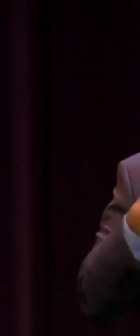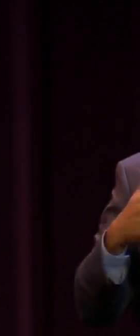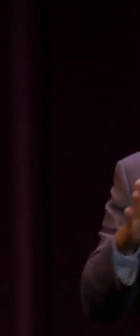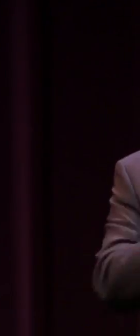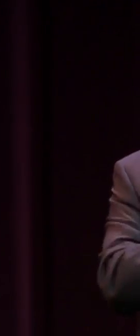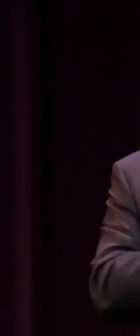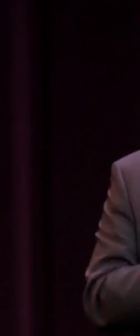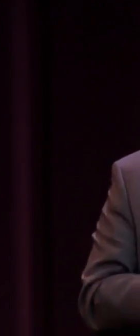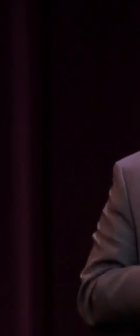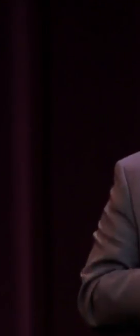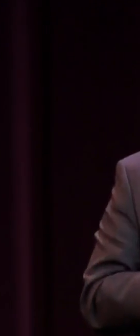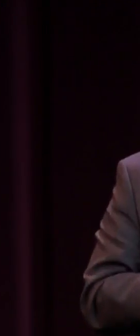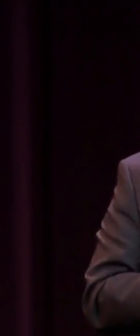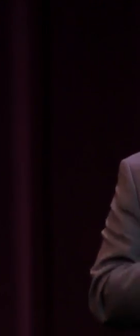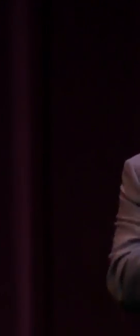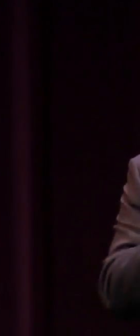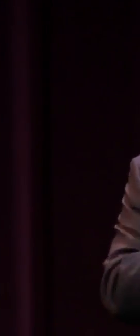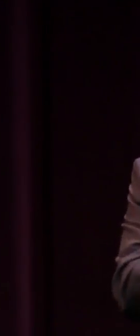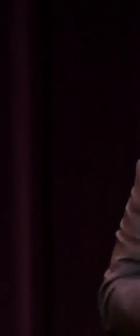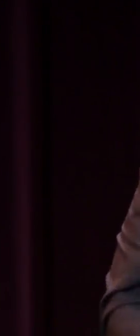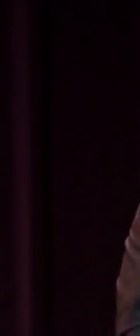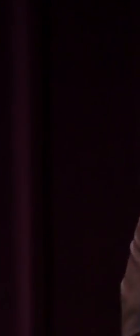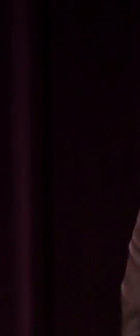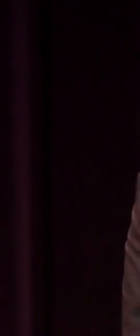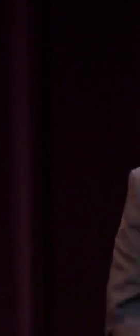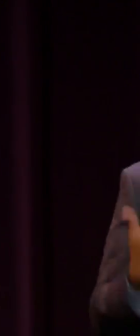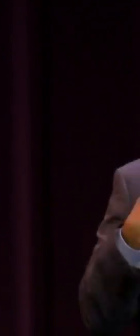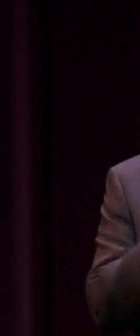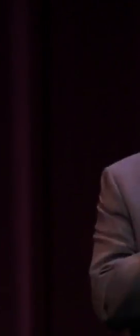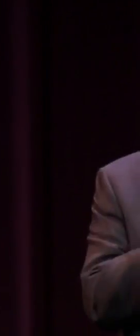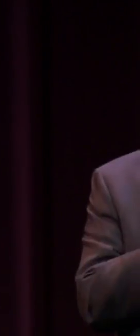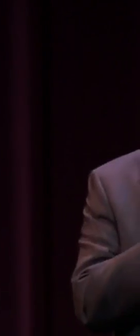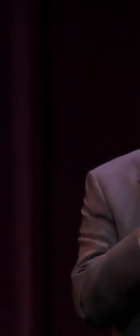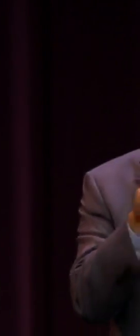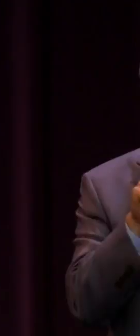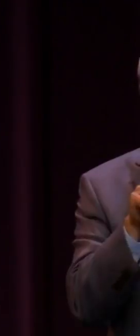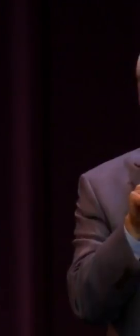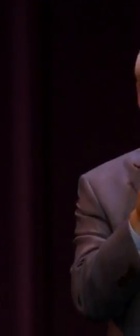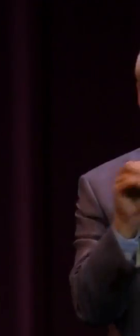COMPLETE EQUALITY. AND WE ARE 100% BEHIND THE